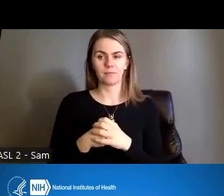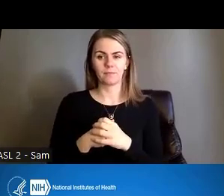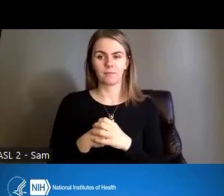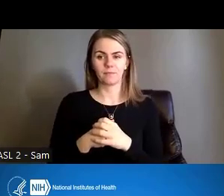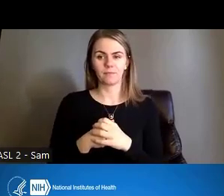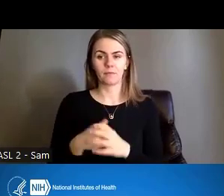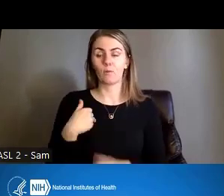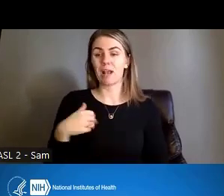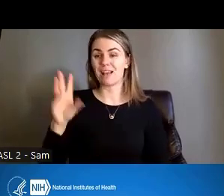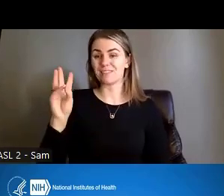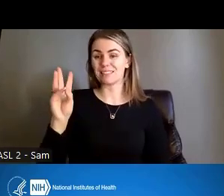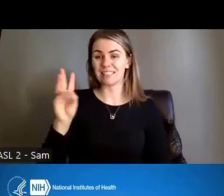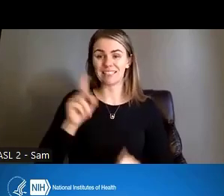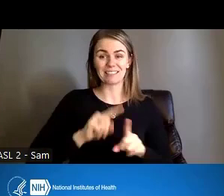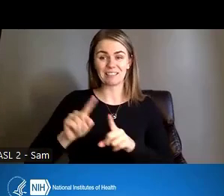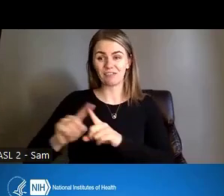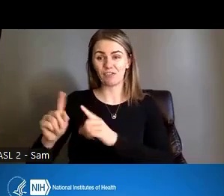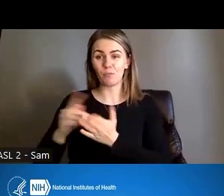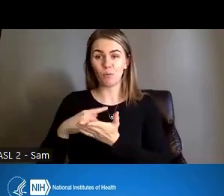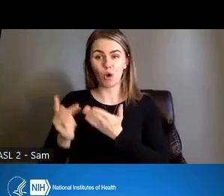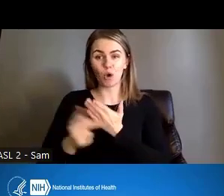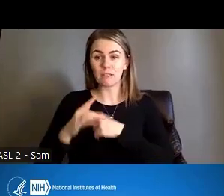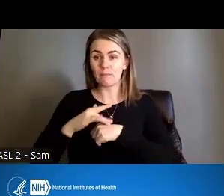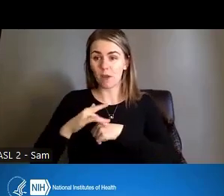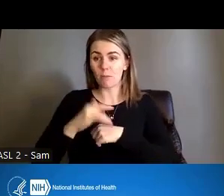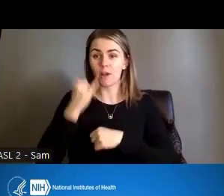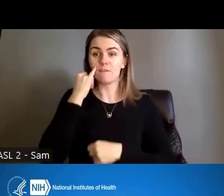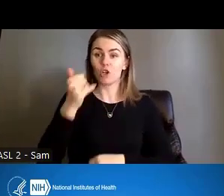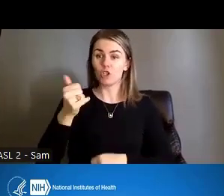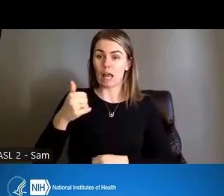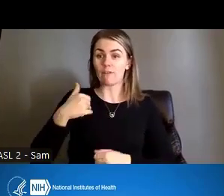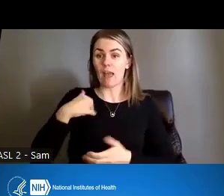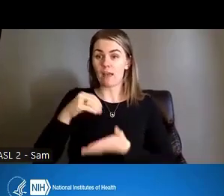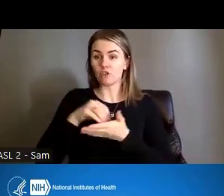So if you have student loan debt and you're doing research,